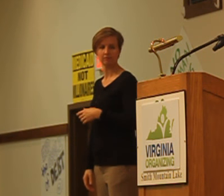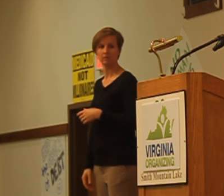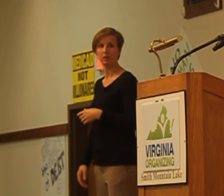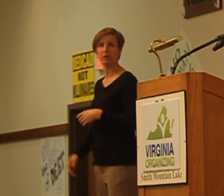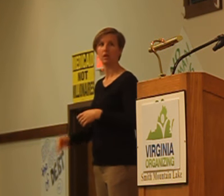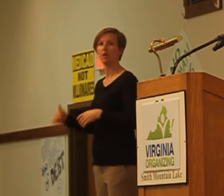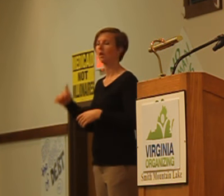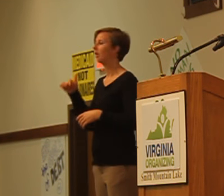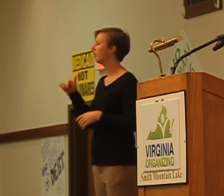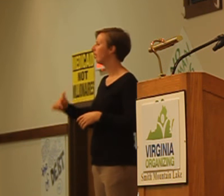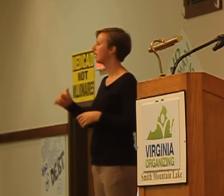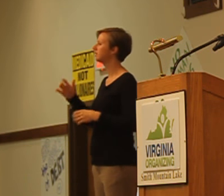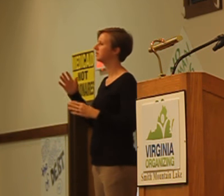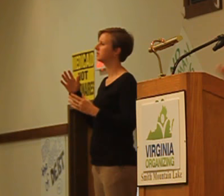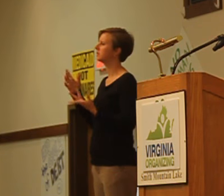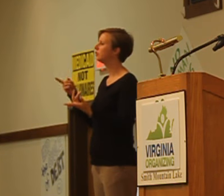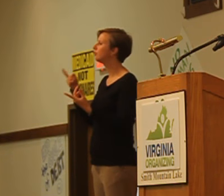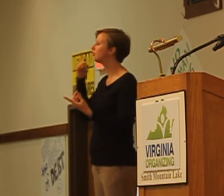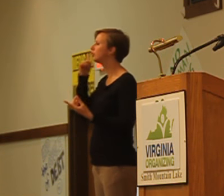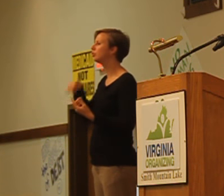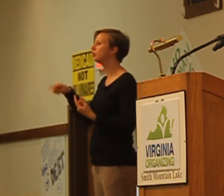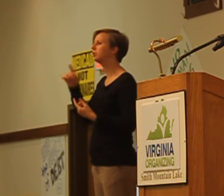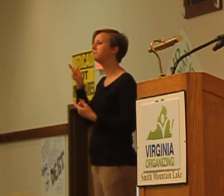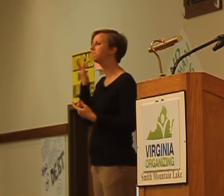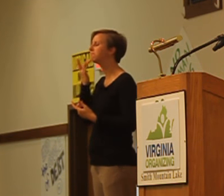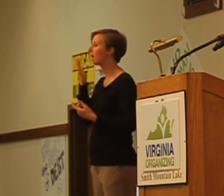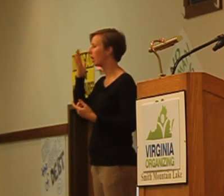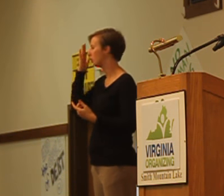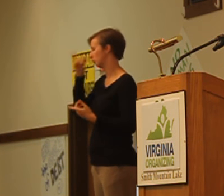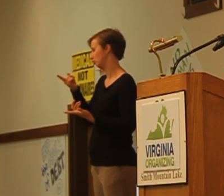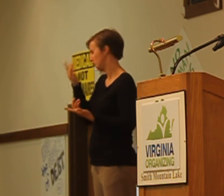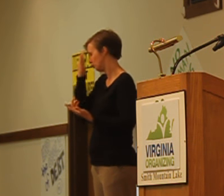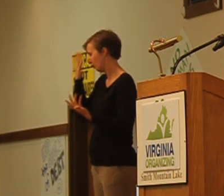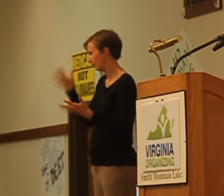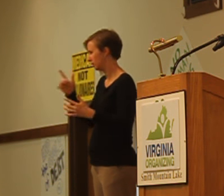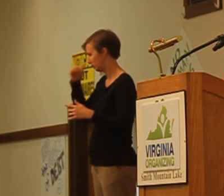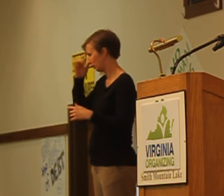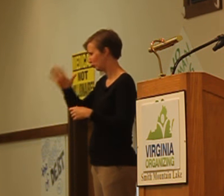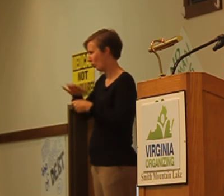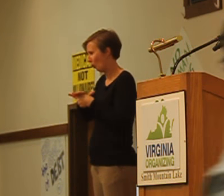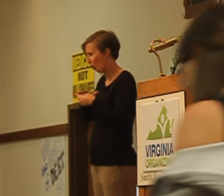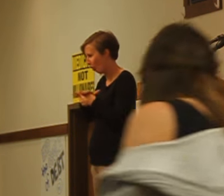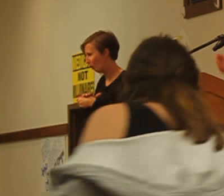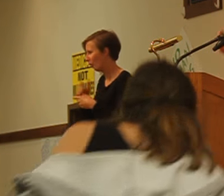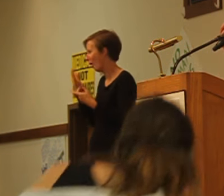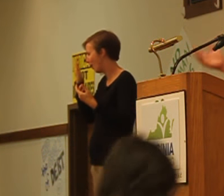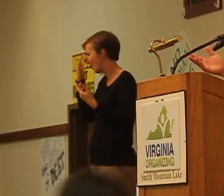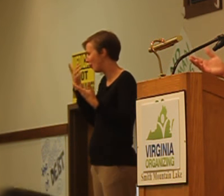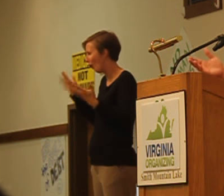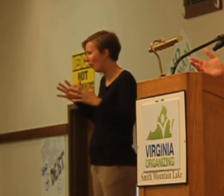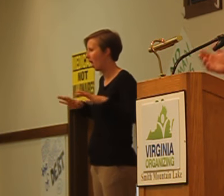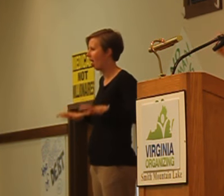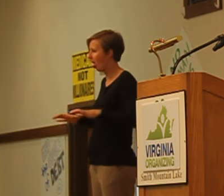So this was just to give folks a taste. I know you all know this because a lot of you are doing it in your local chapters, right? Just because we're not out there